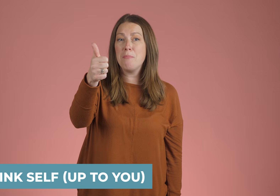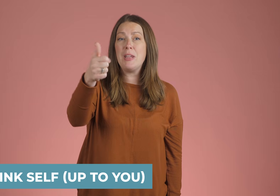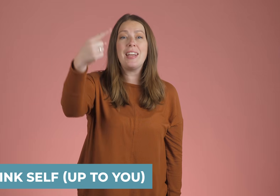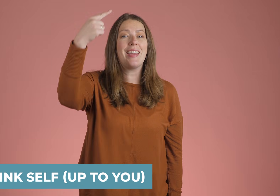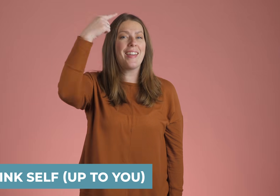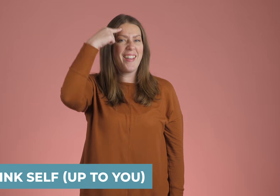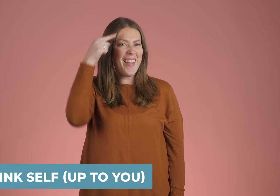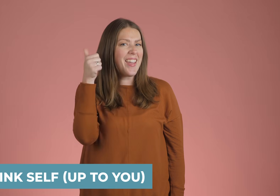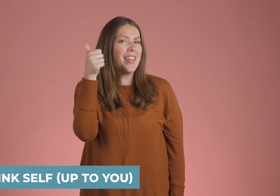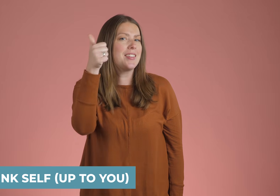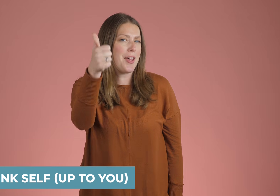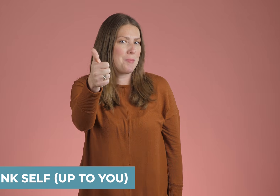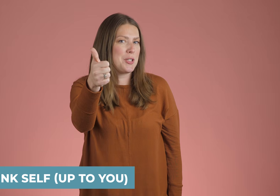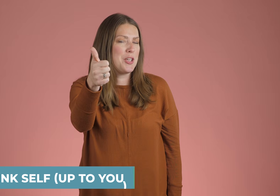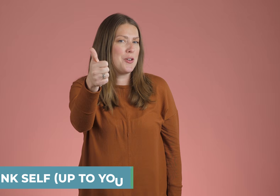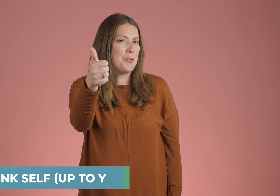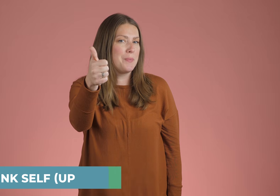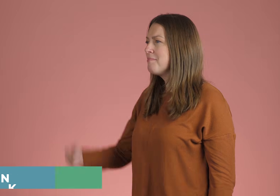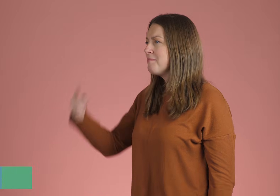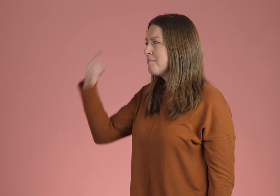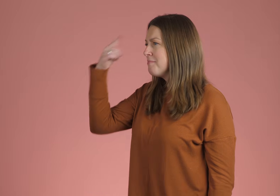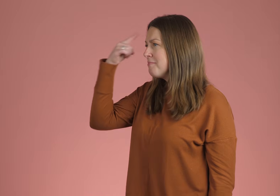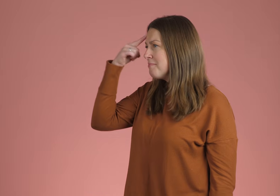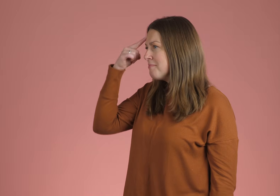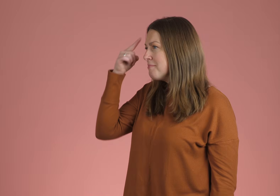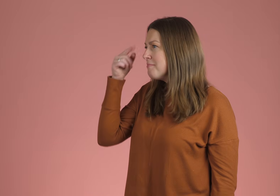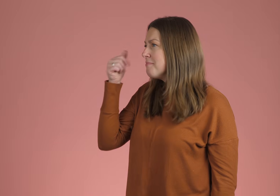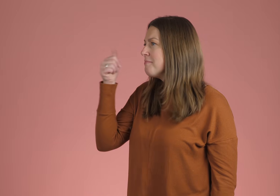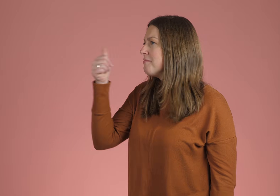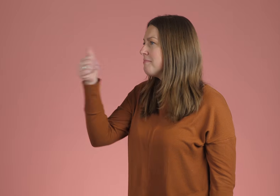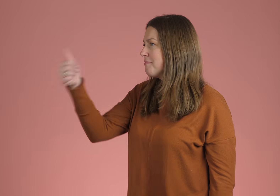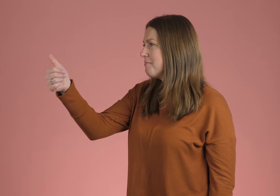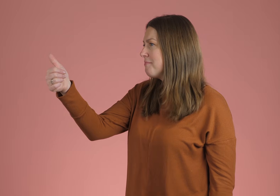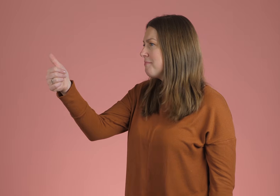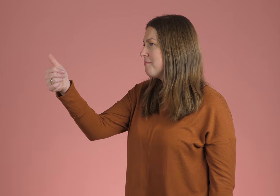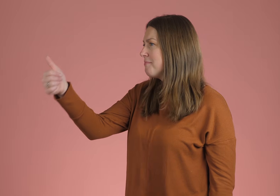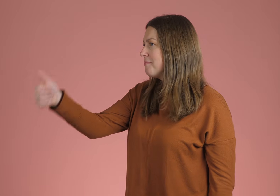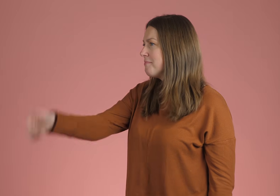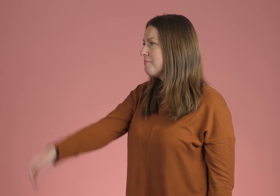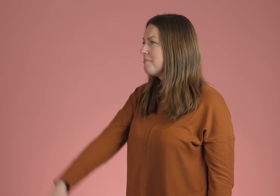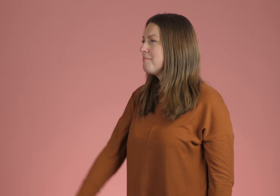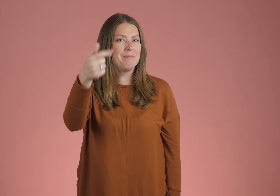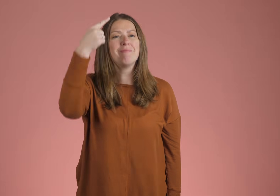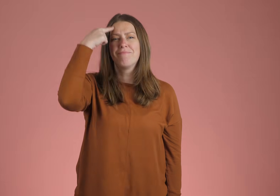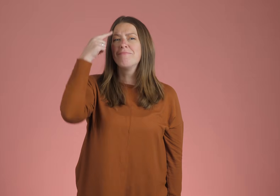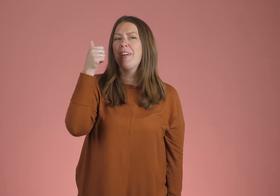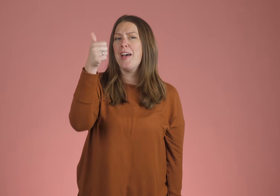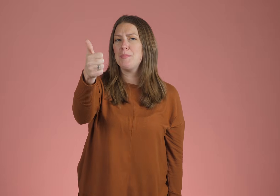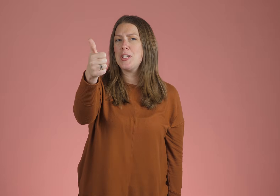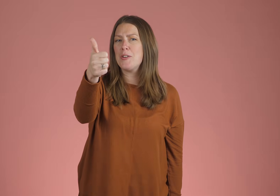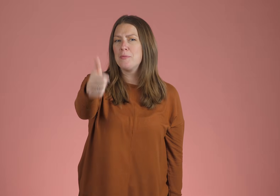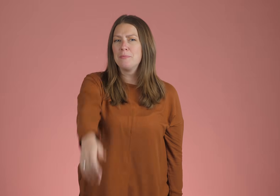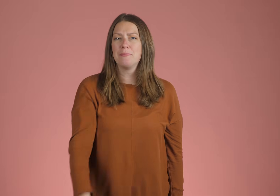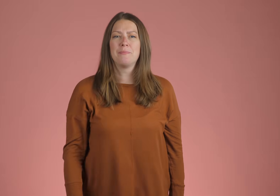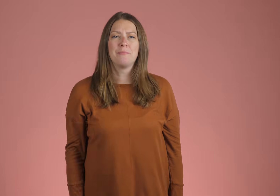Meaning It's up to you. Think and self together. Up to you